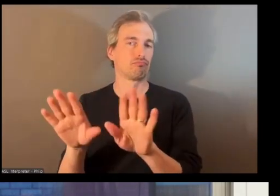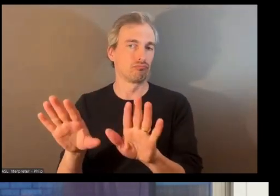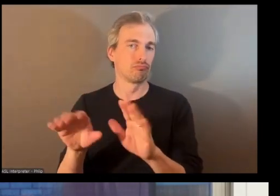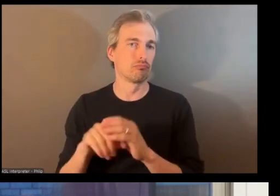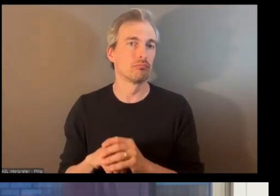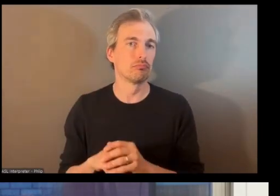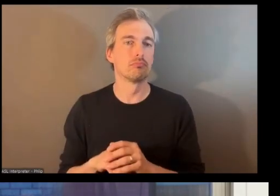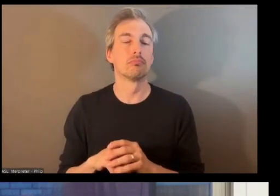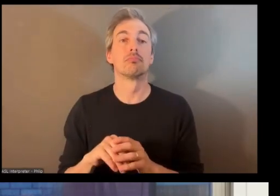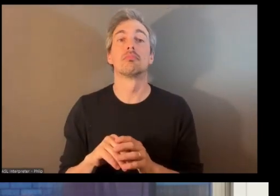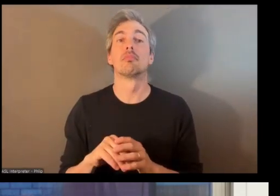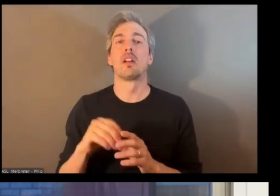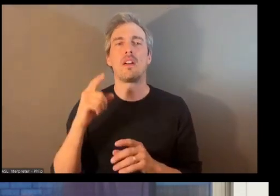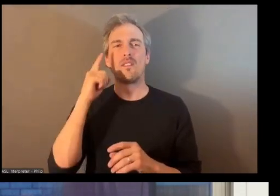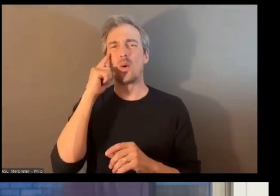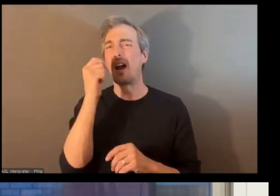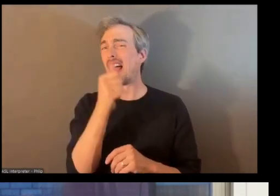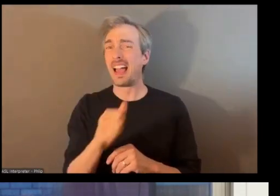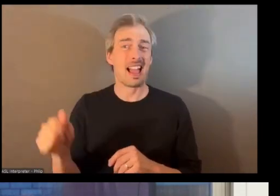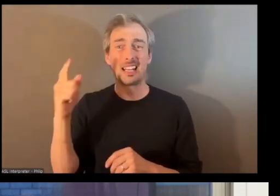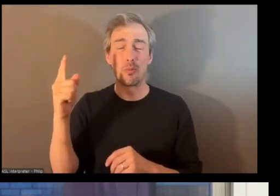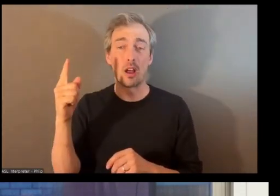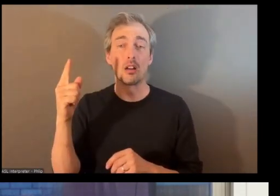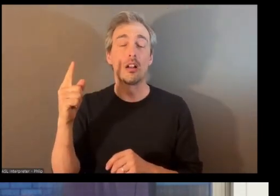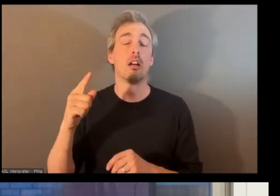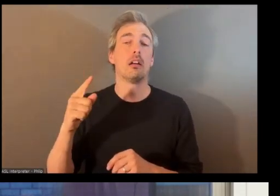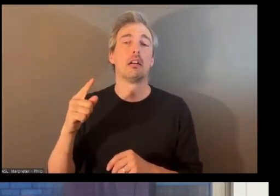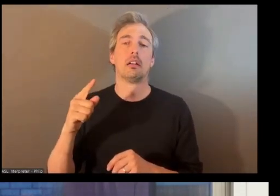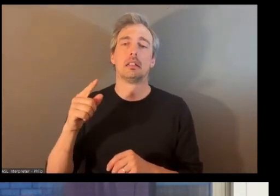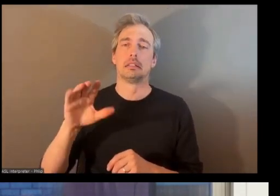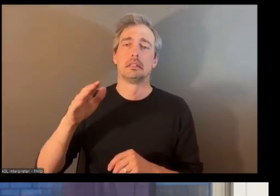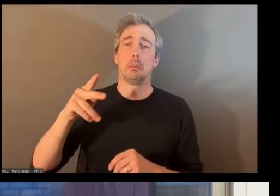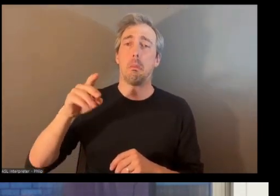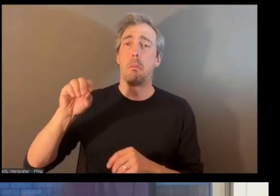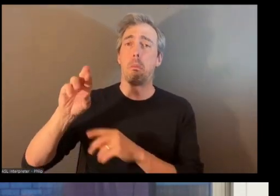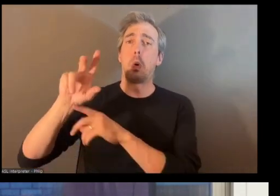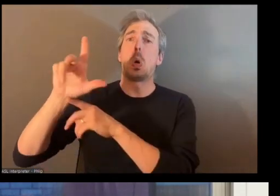But for people with limited language proficiency, 100%.